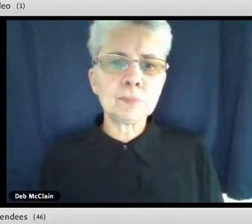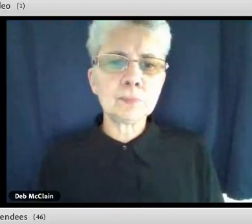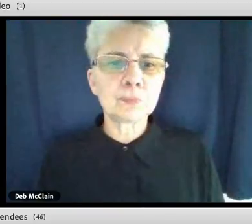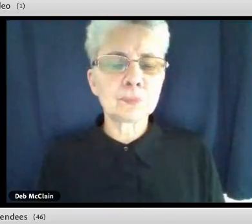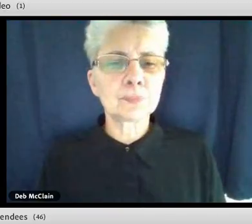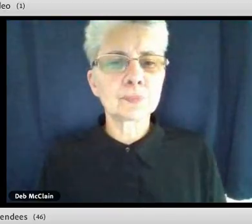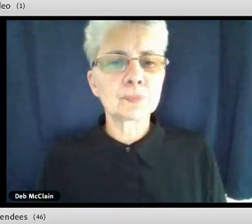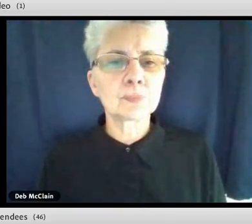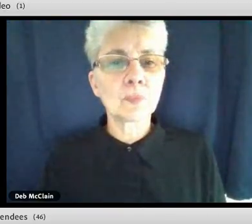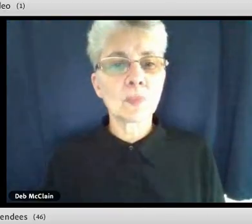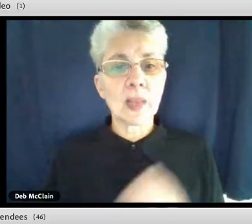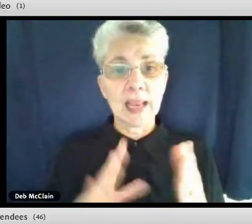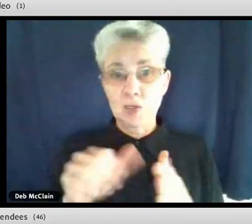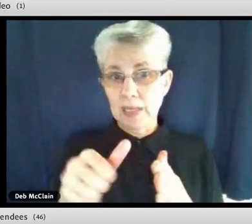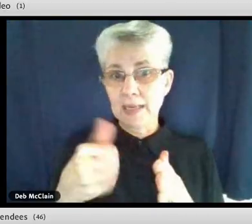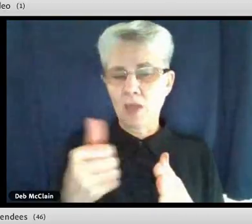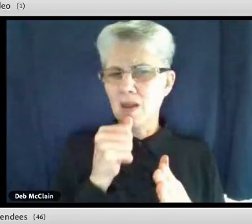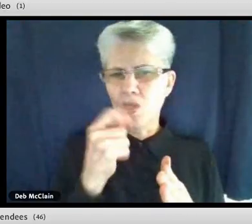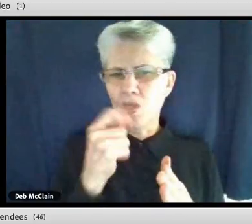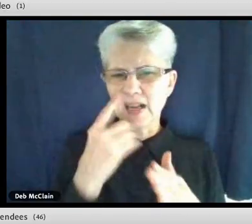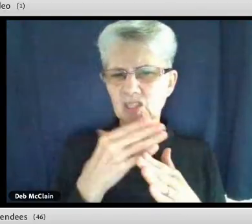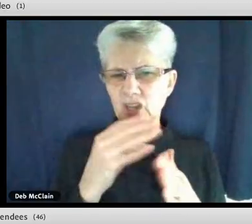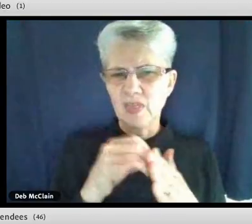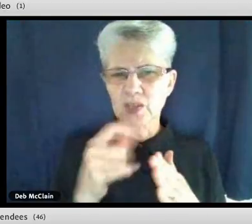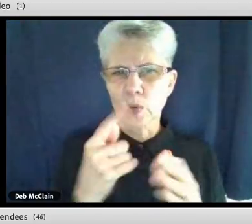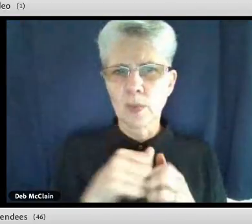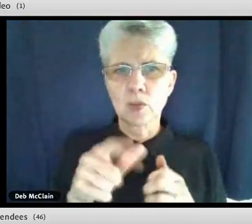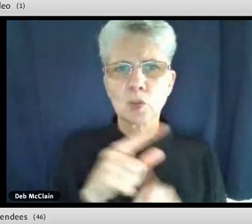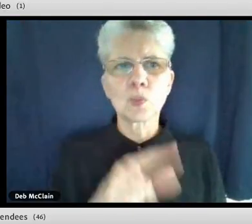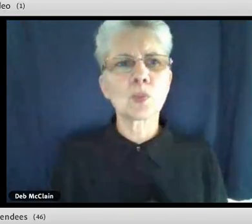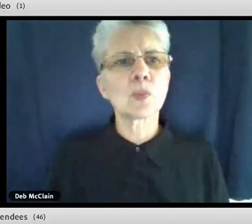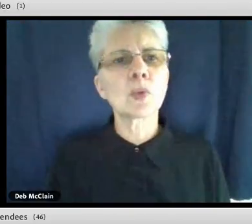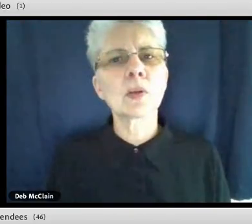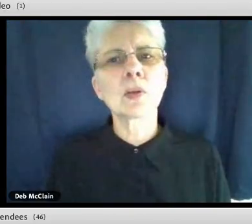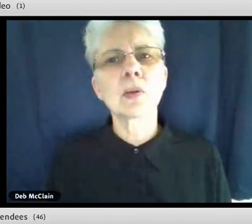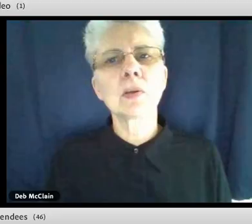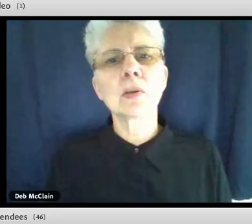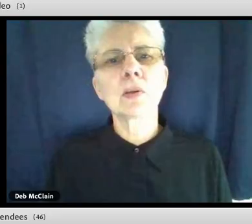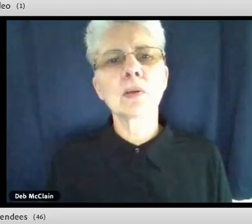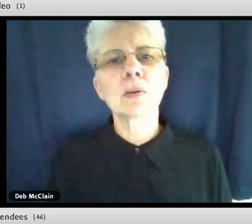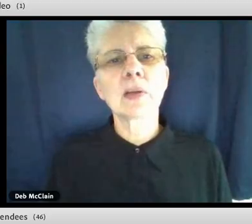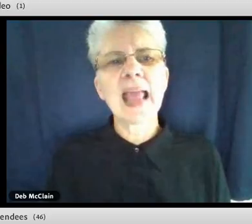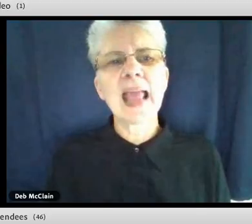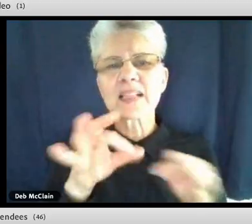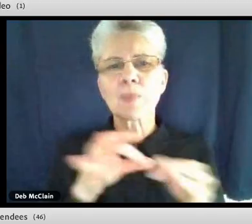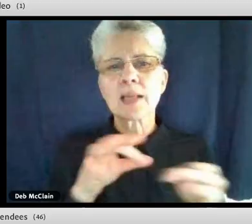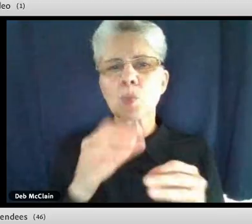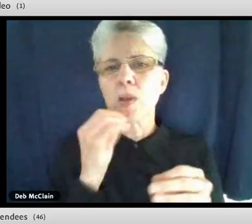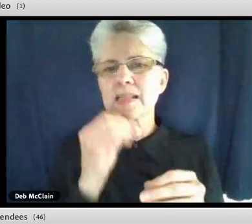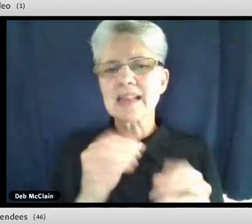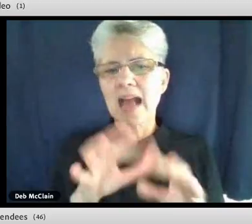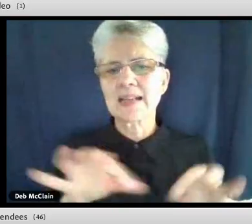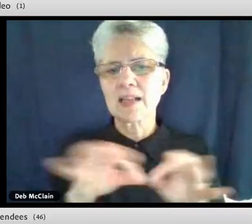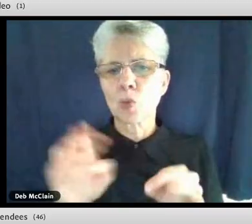Okay. So here's another. I don't think I shared this one with you. So this just kind of explains what's a non-essential business